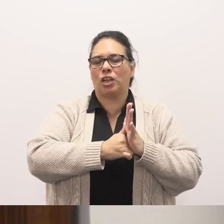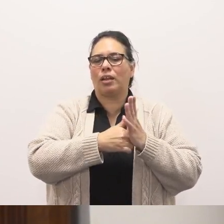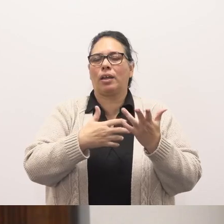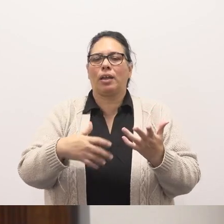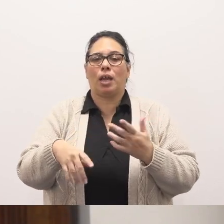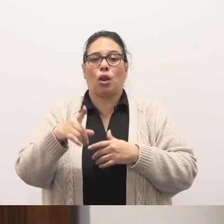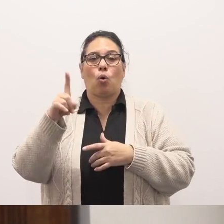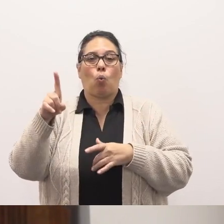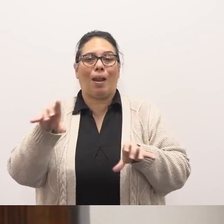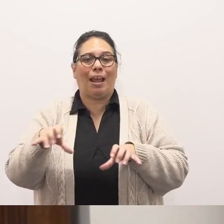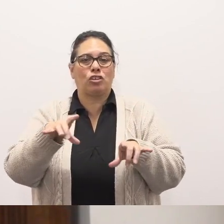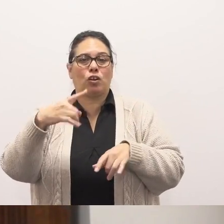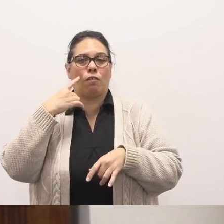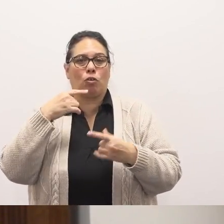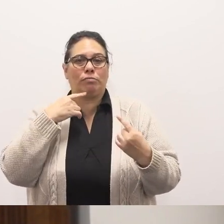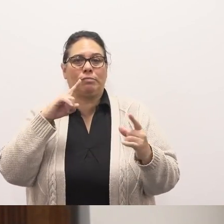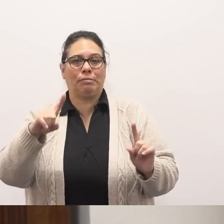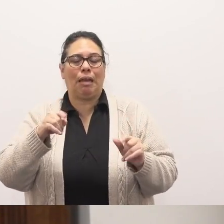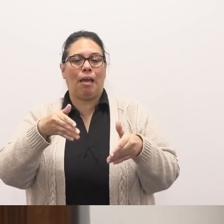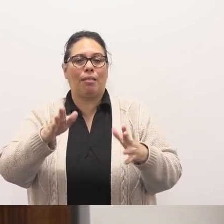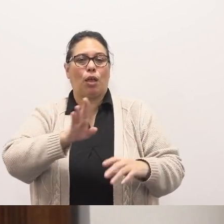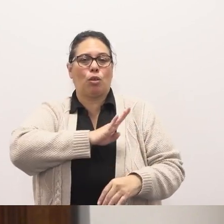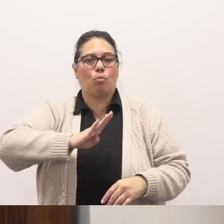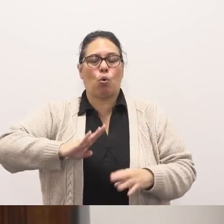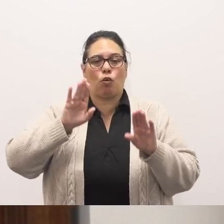and to allow the board to focus our meetings more